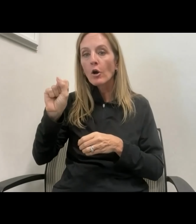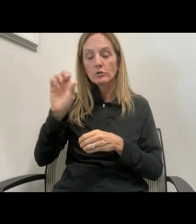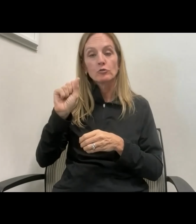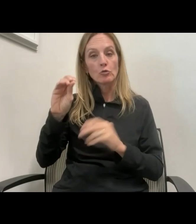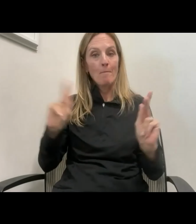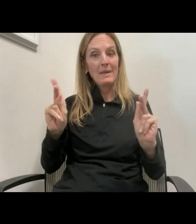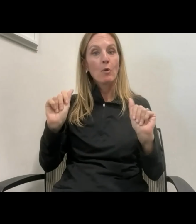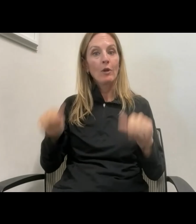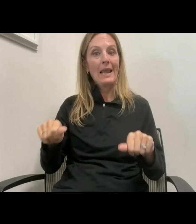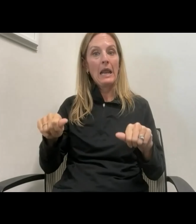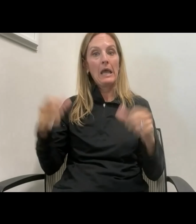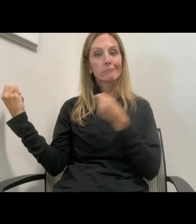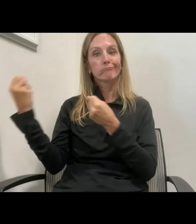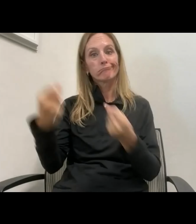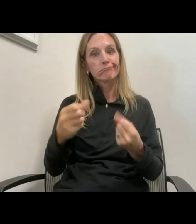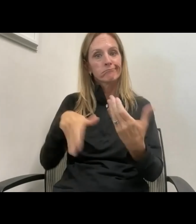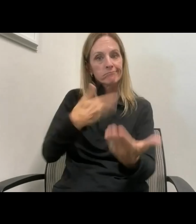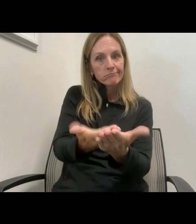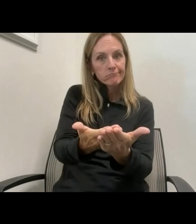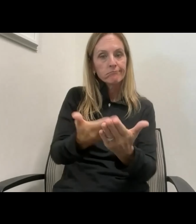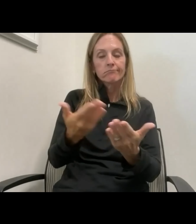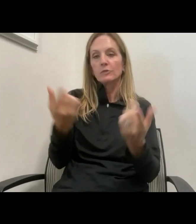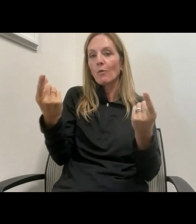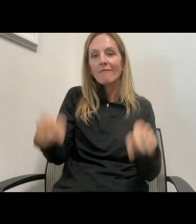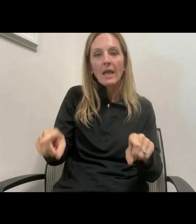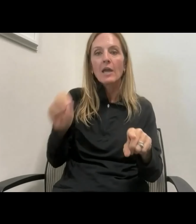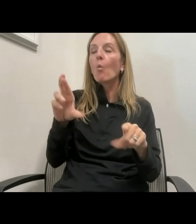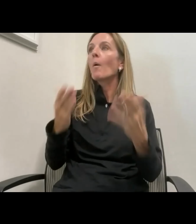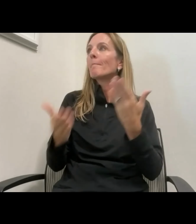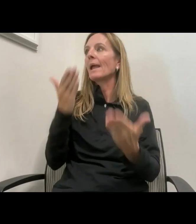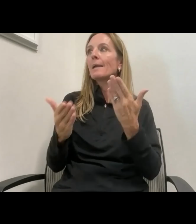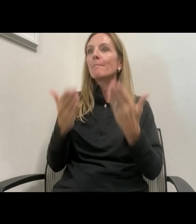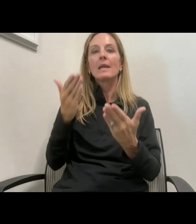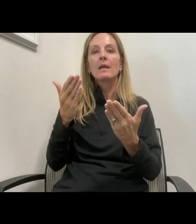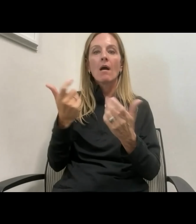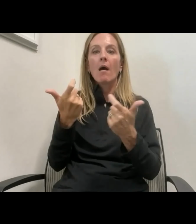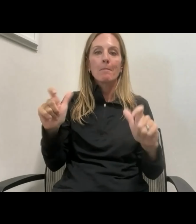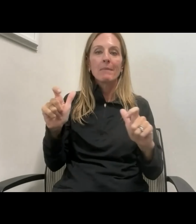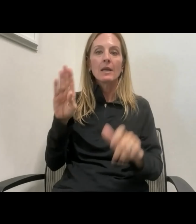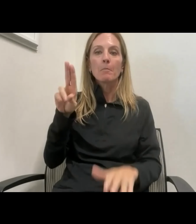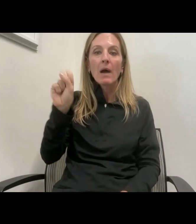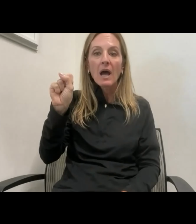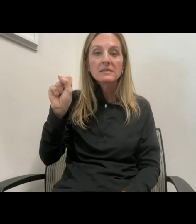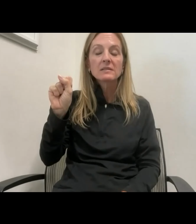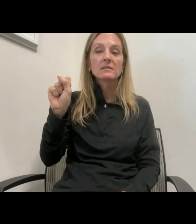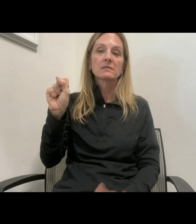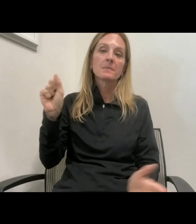in their own vehicle or a big bus to travel with a few. Yeah they just be outside on the water.